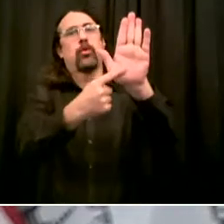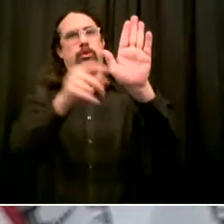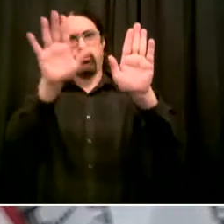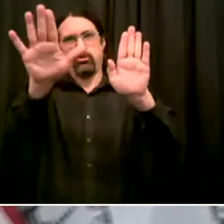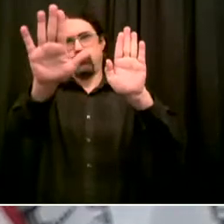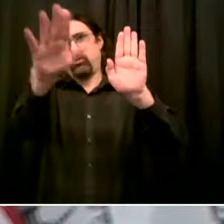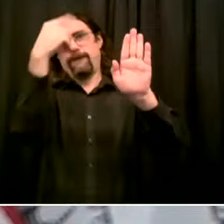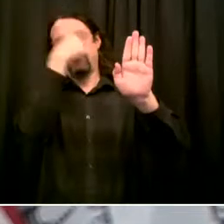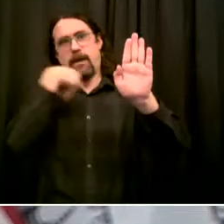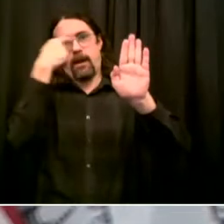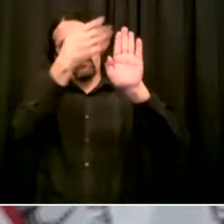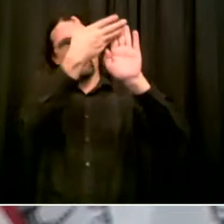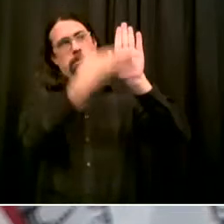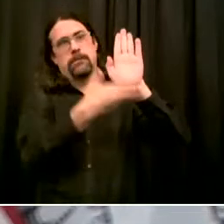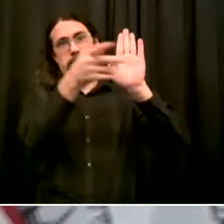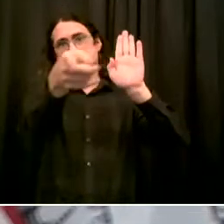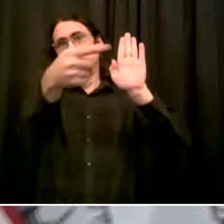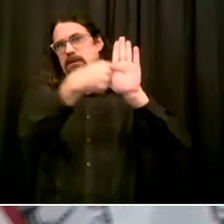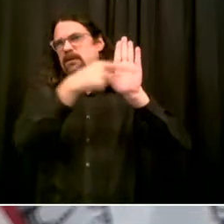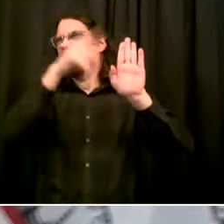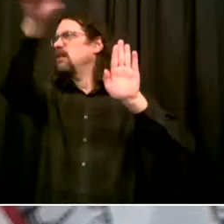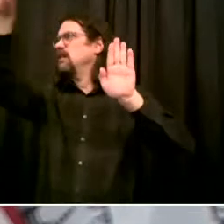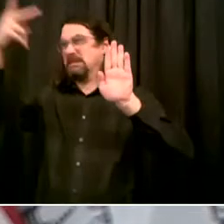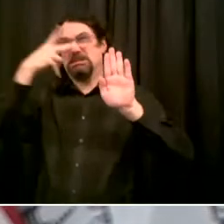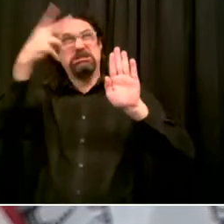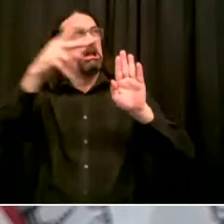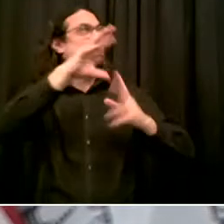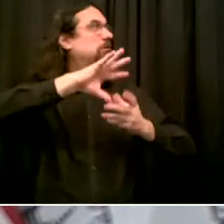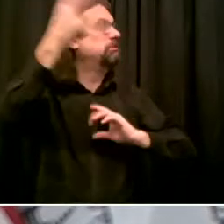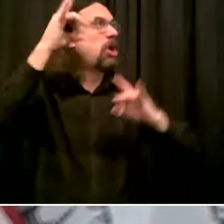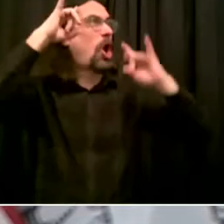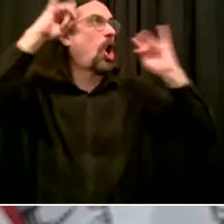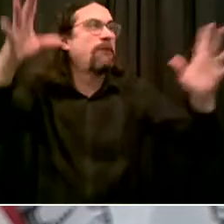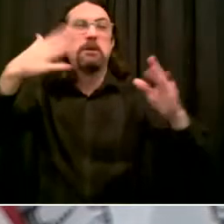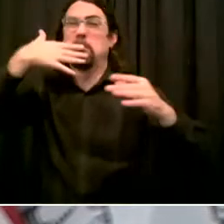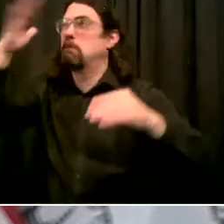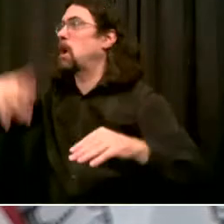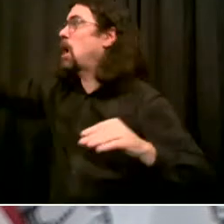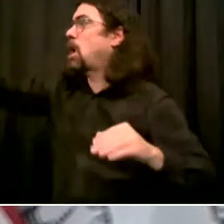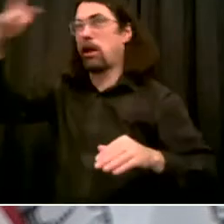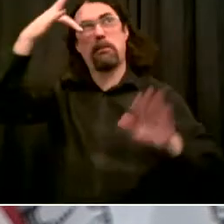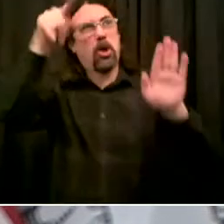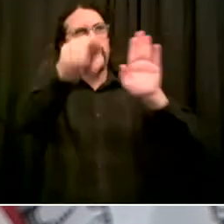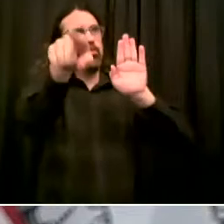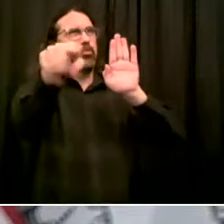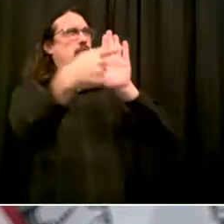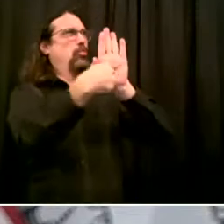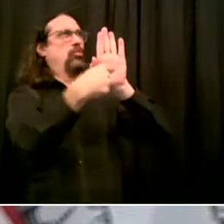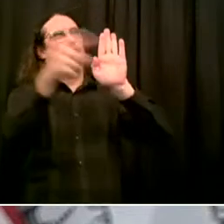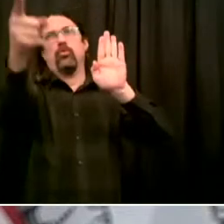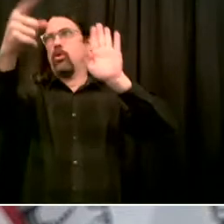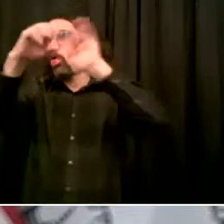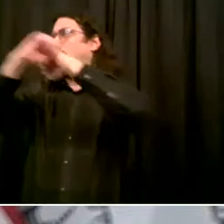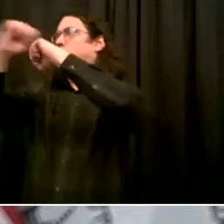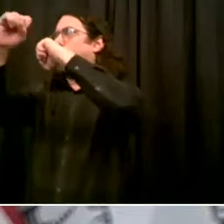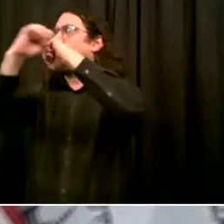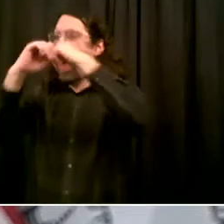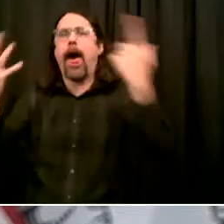I WONDER IF YOU HAVE THOUGHTS ON THAT?